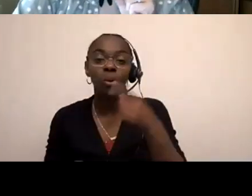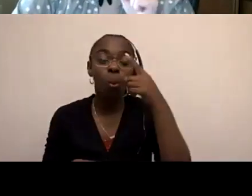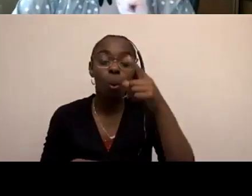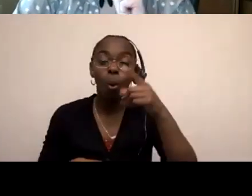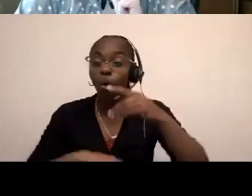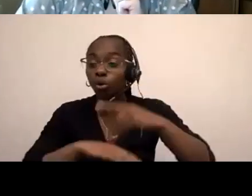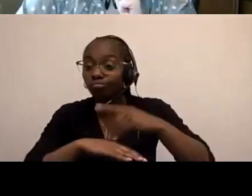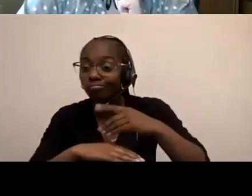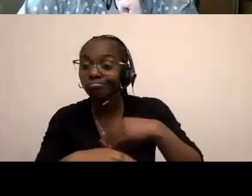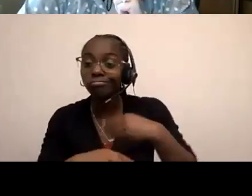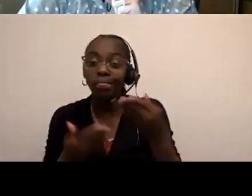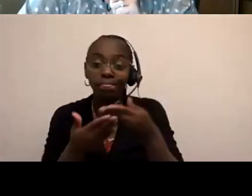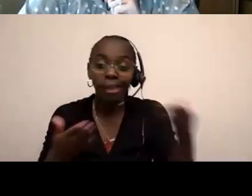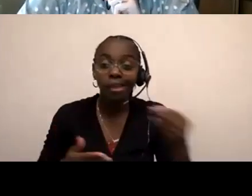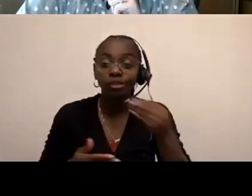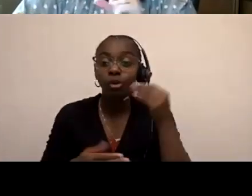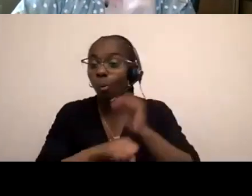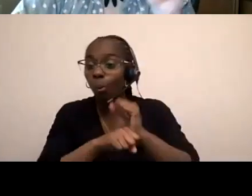SOMETHING PERCENT YOUR SCHOOL DISTRICT IS DOING. SO